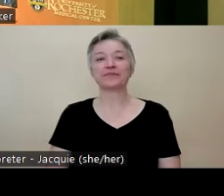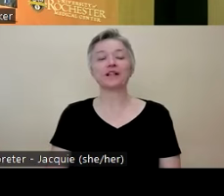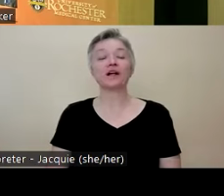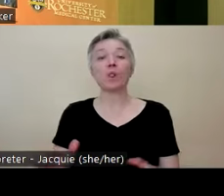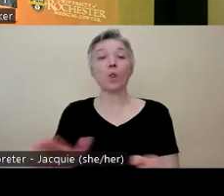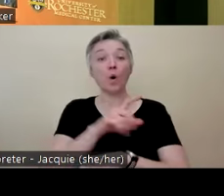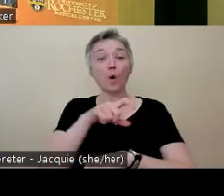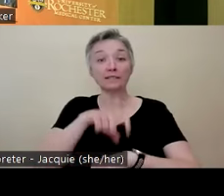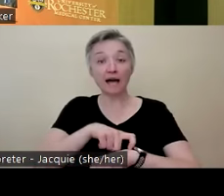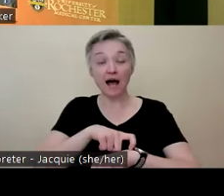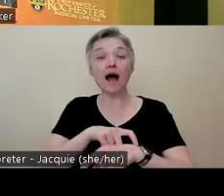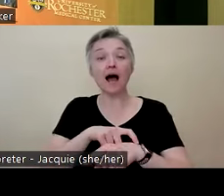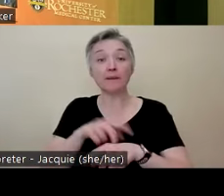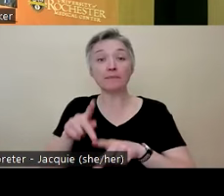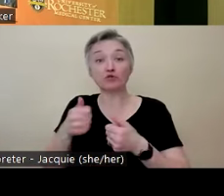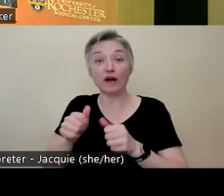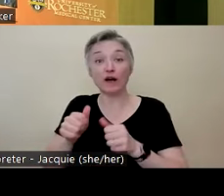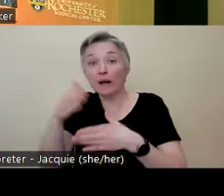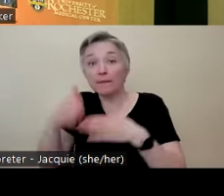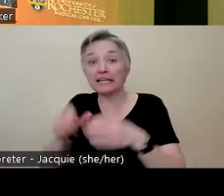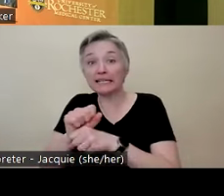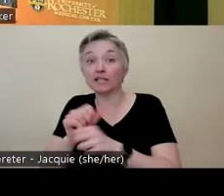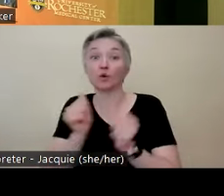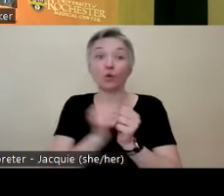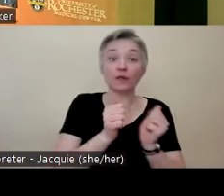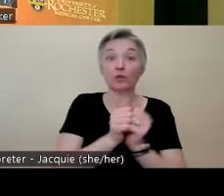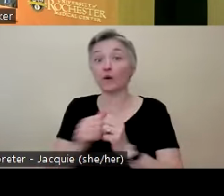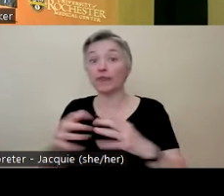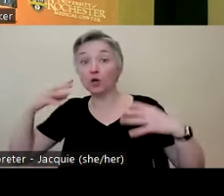were completing these tasks with and without noise I was measuring the autonomic nervous